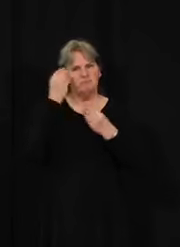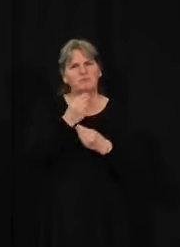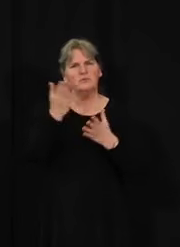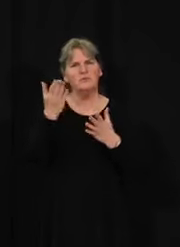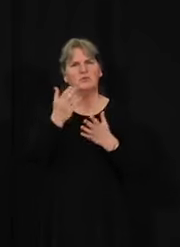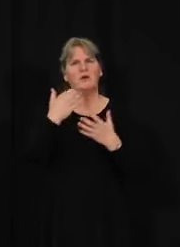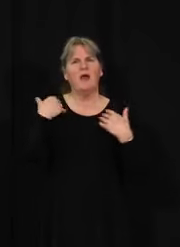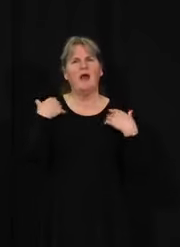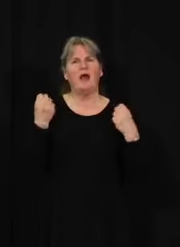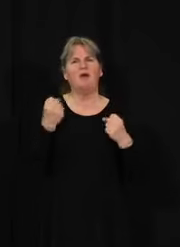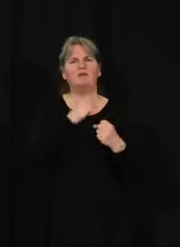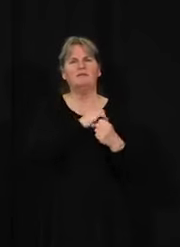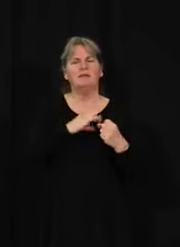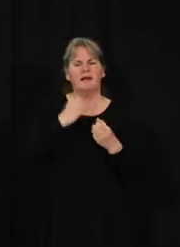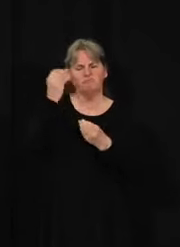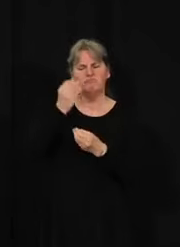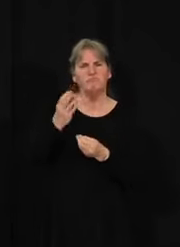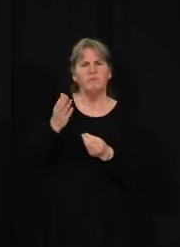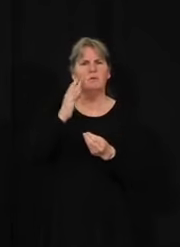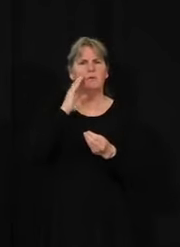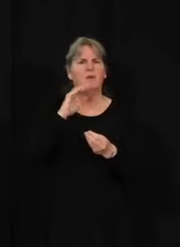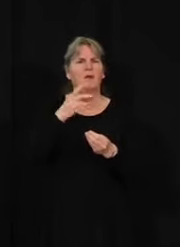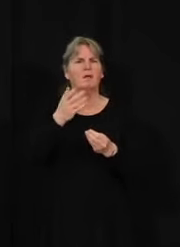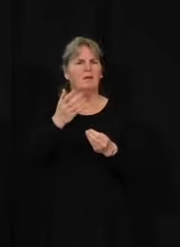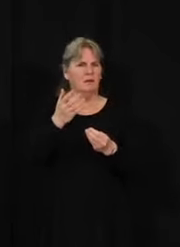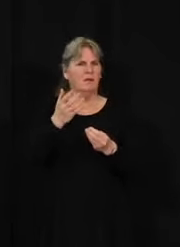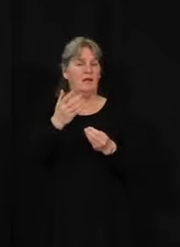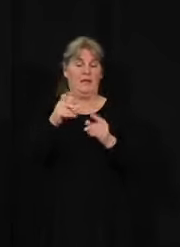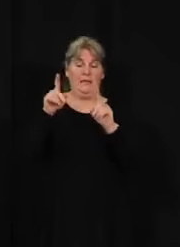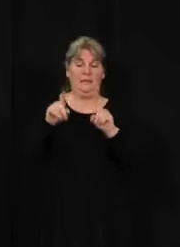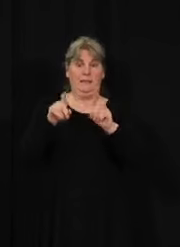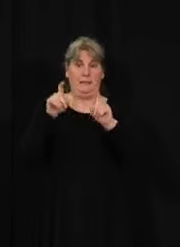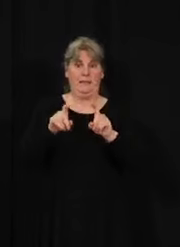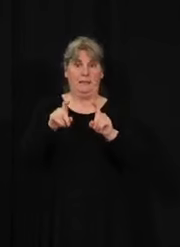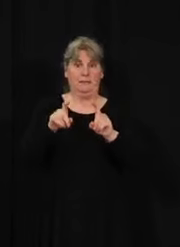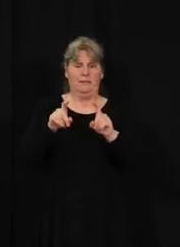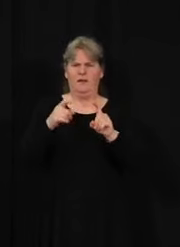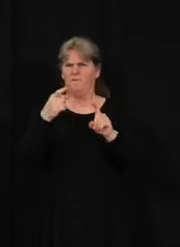providers is that, when we are talking about testing for a new